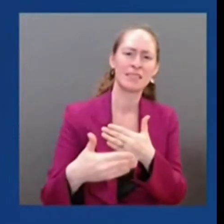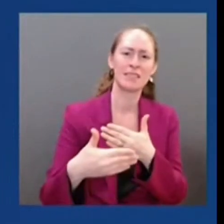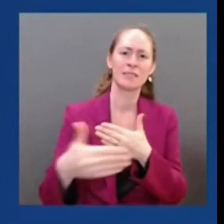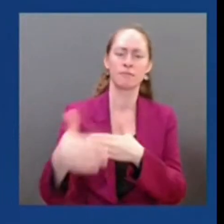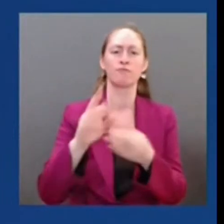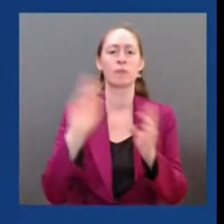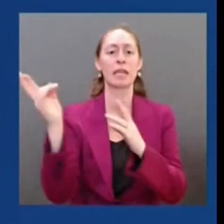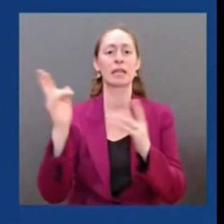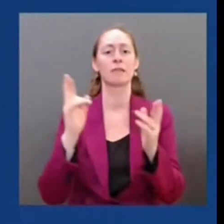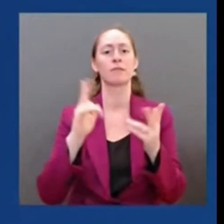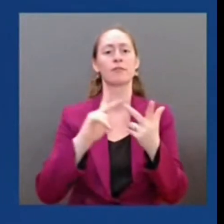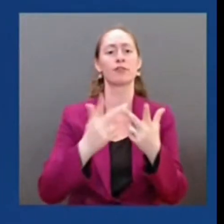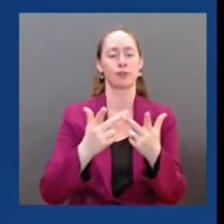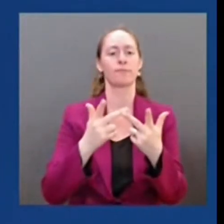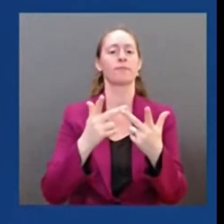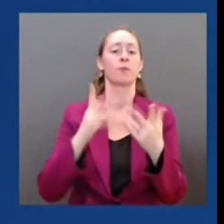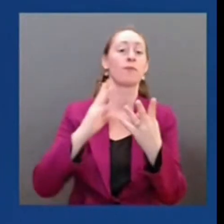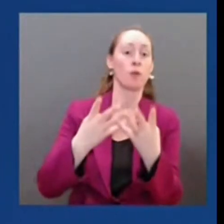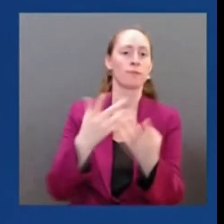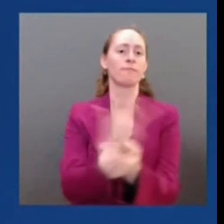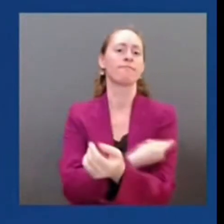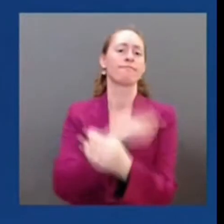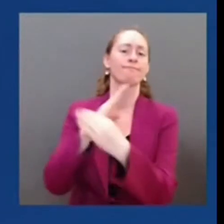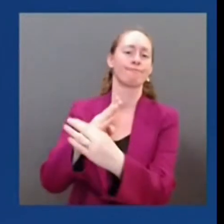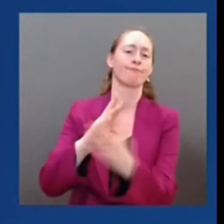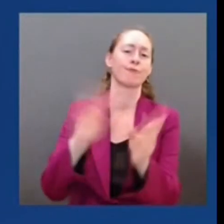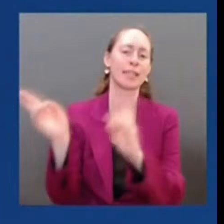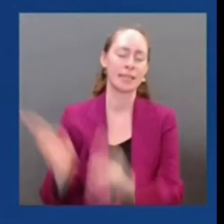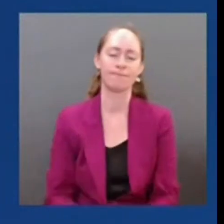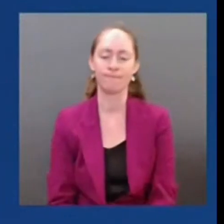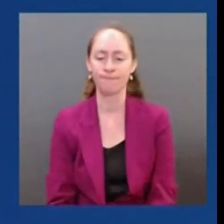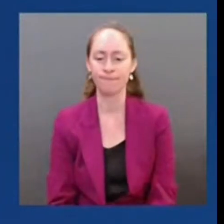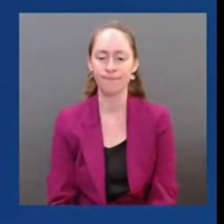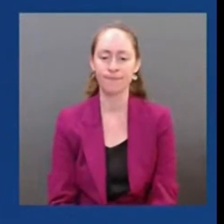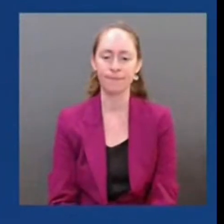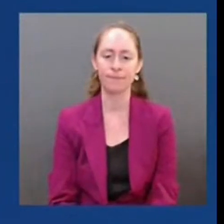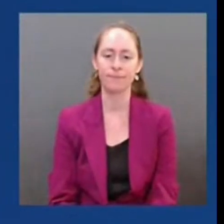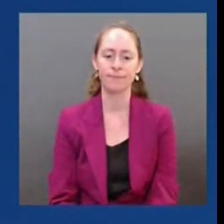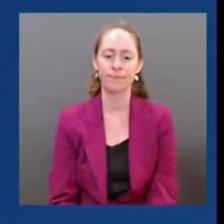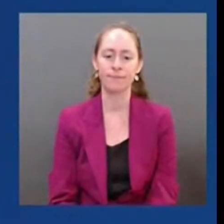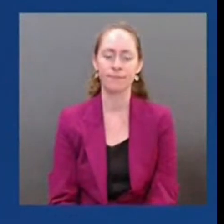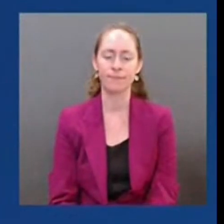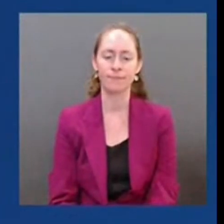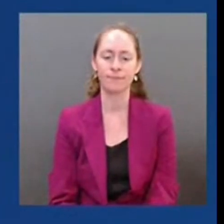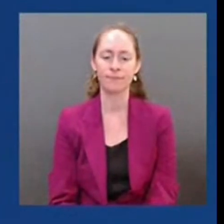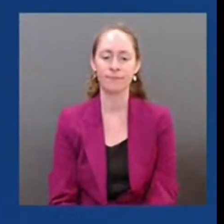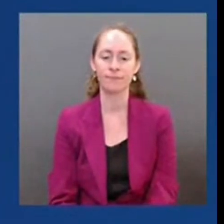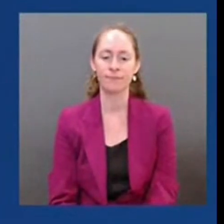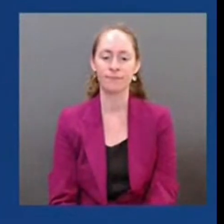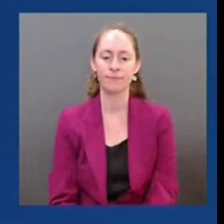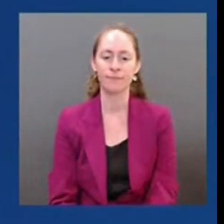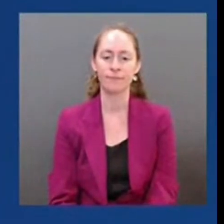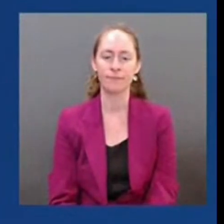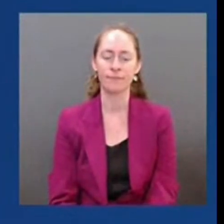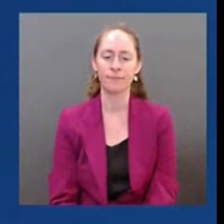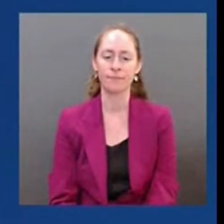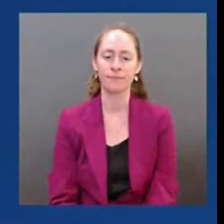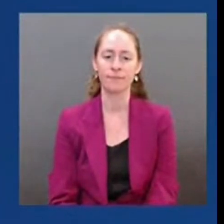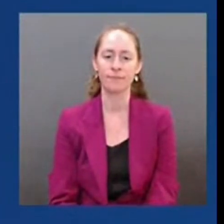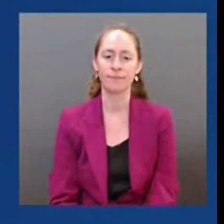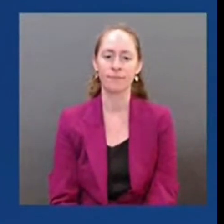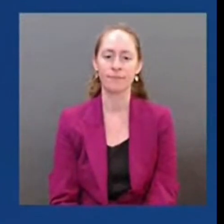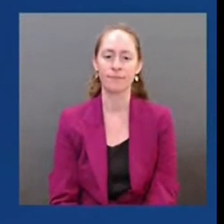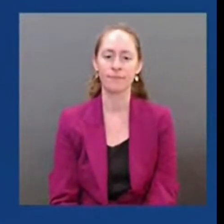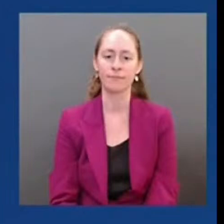BEST BOOST WOULD BE AS WE GET